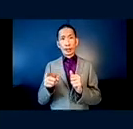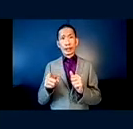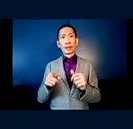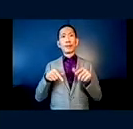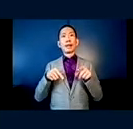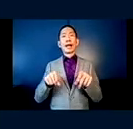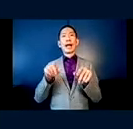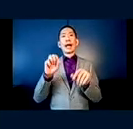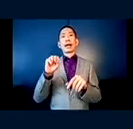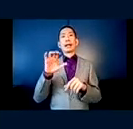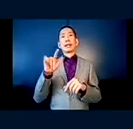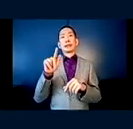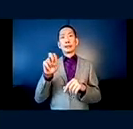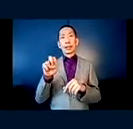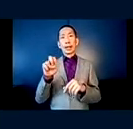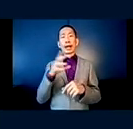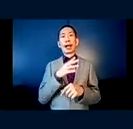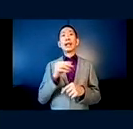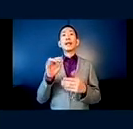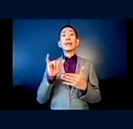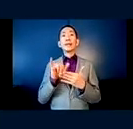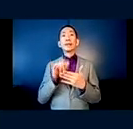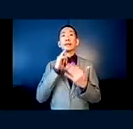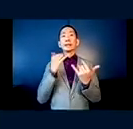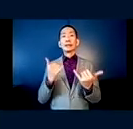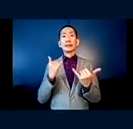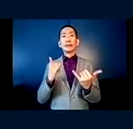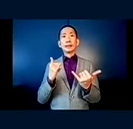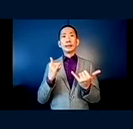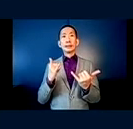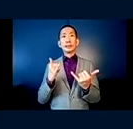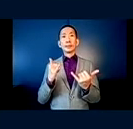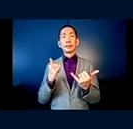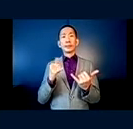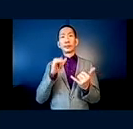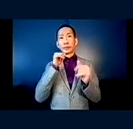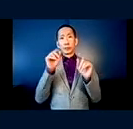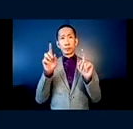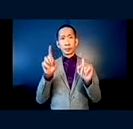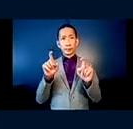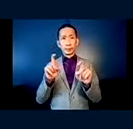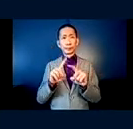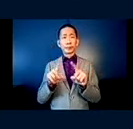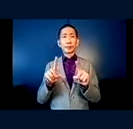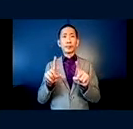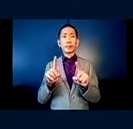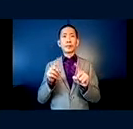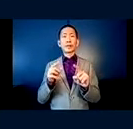WE STARTED WORKING WITH THEM AT SCALE. THIS IS NOW NOT A SMALL PILOT.